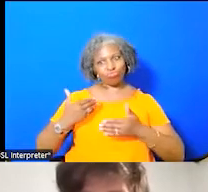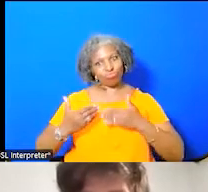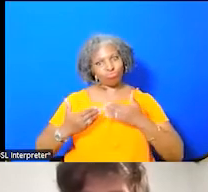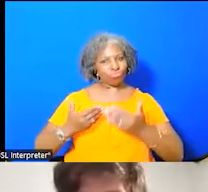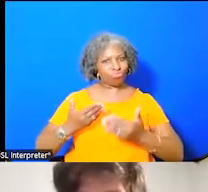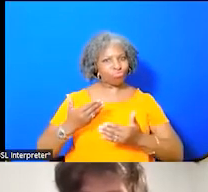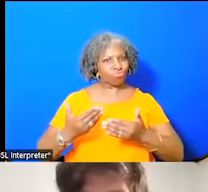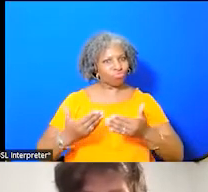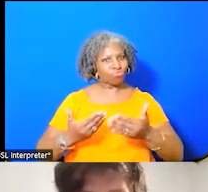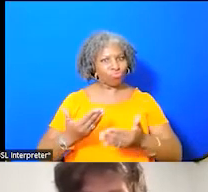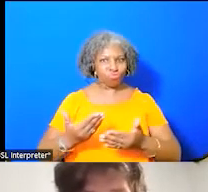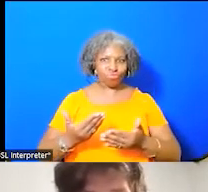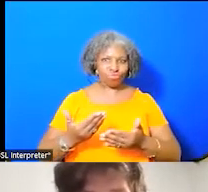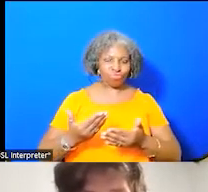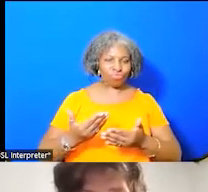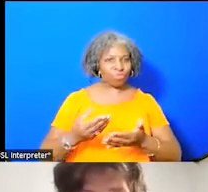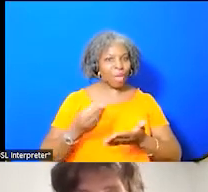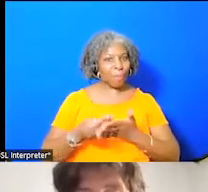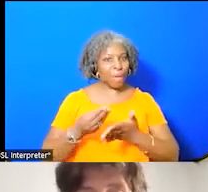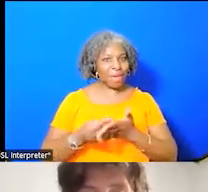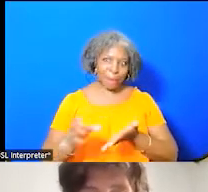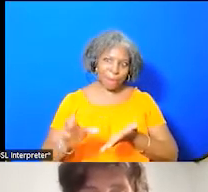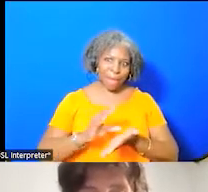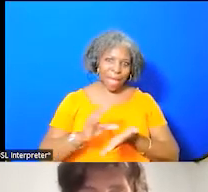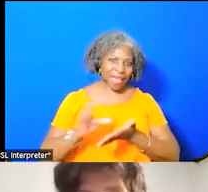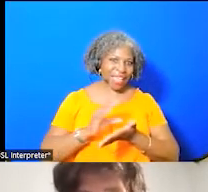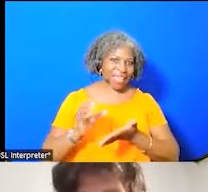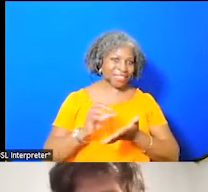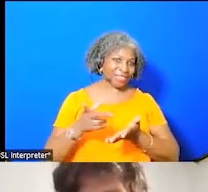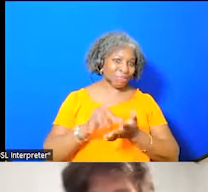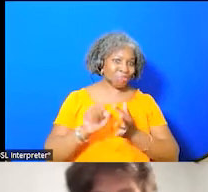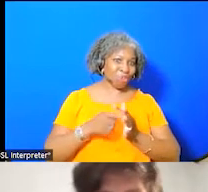into the project to keep it growing. And it's an example about how we,